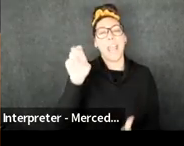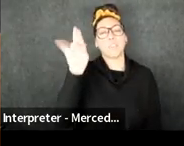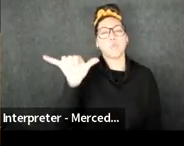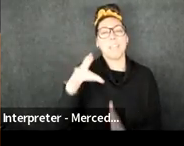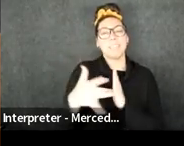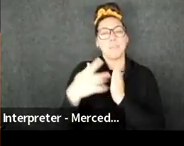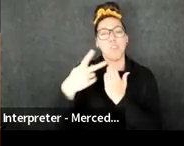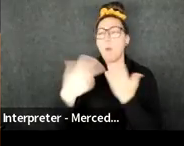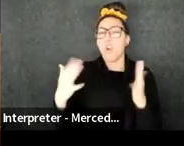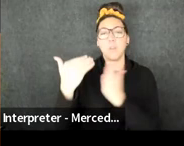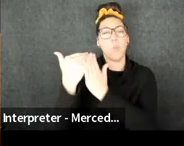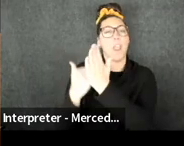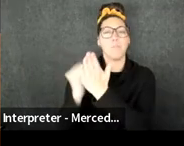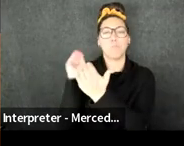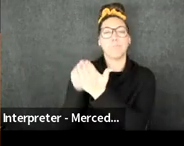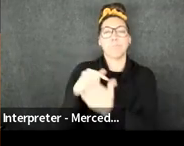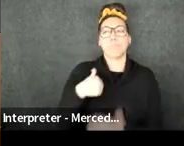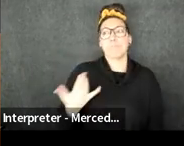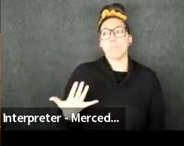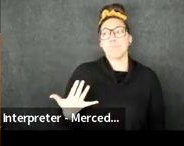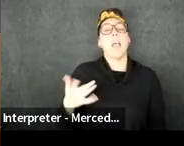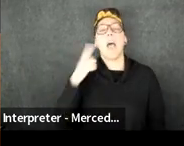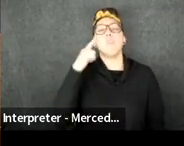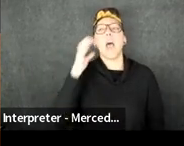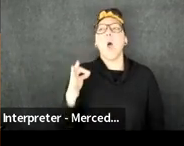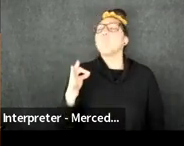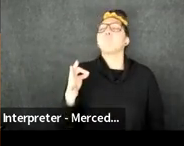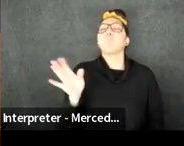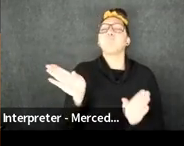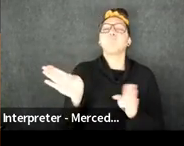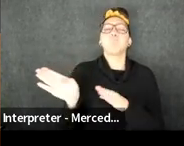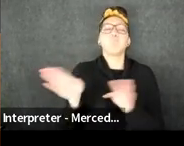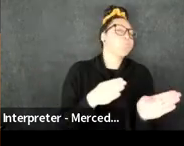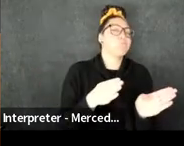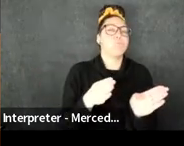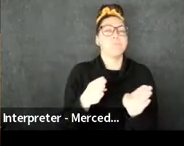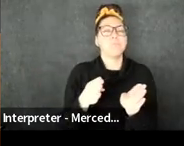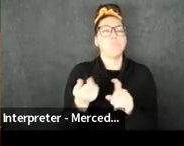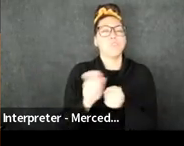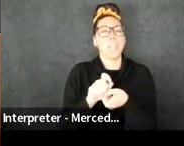I decided to switch my major to social work because I desire, desire to help people.